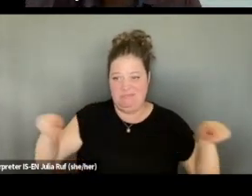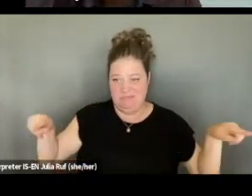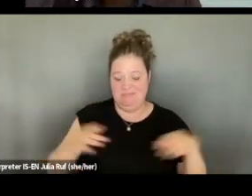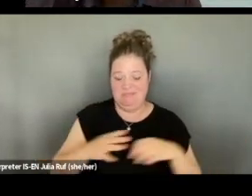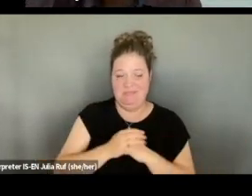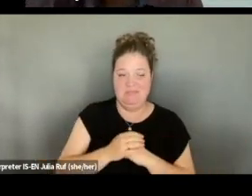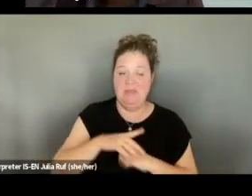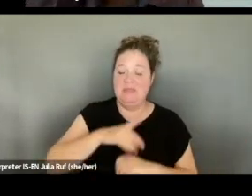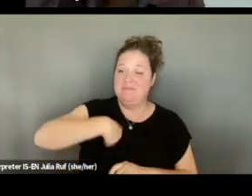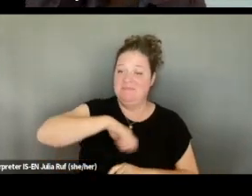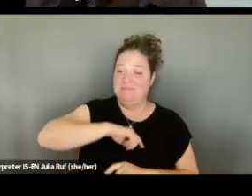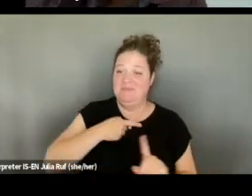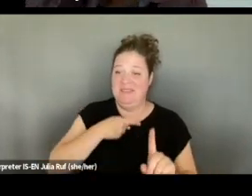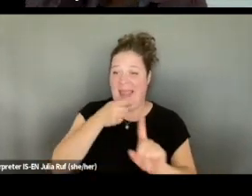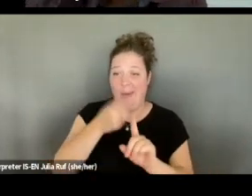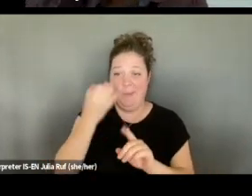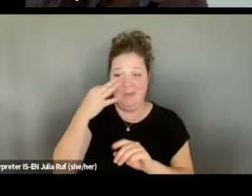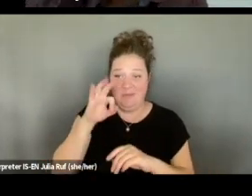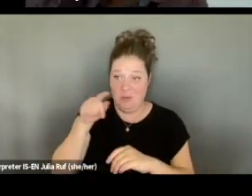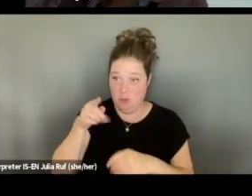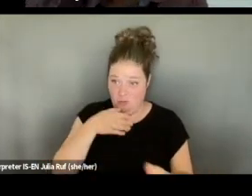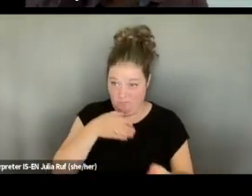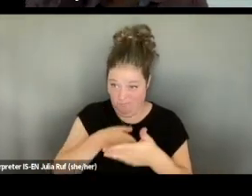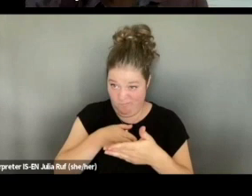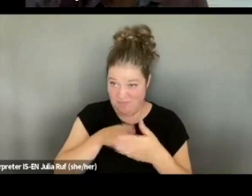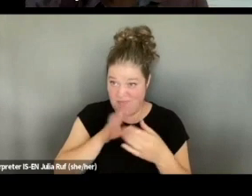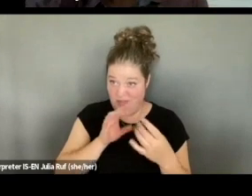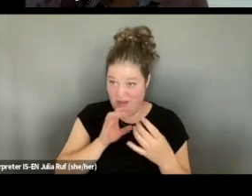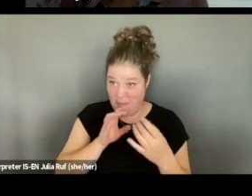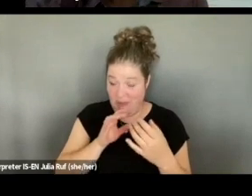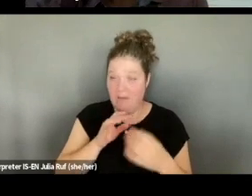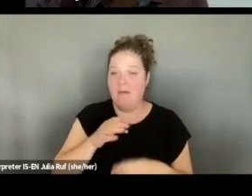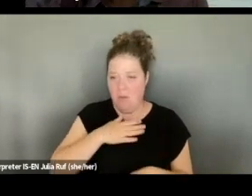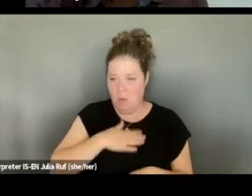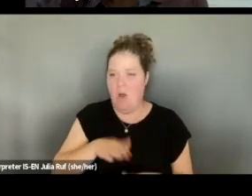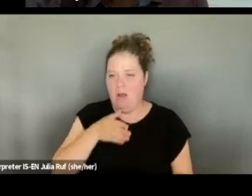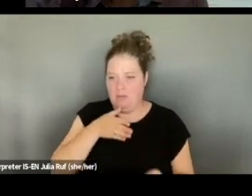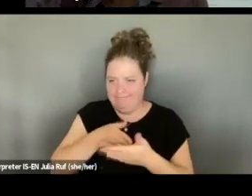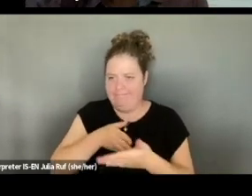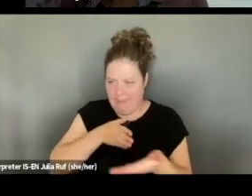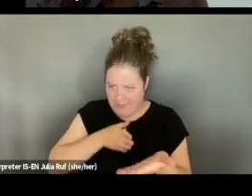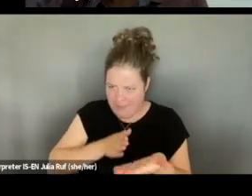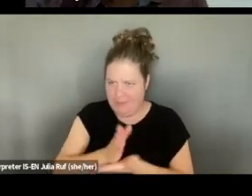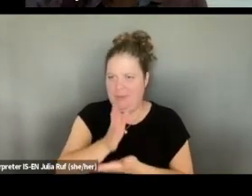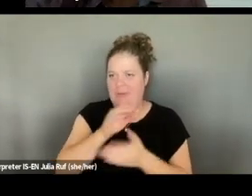break down those barriers.